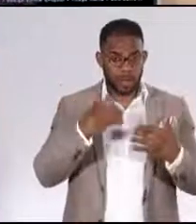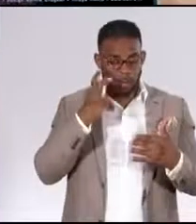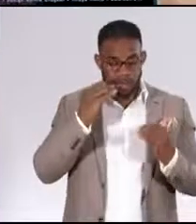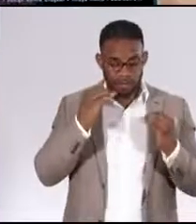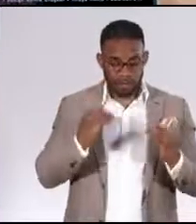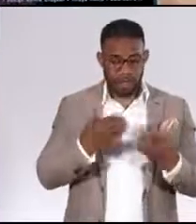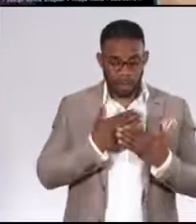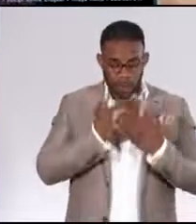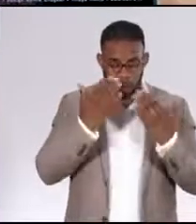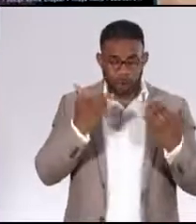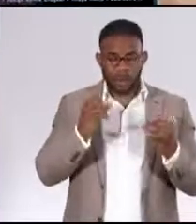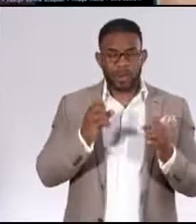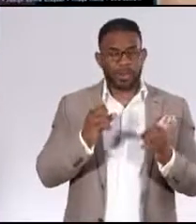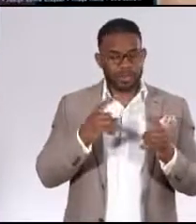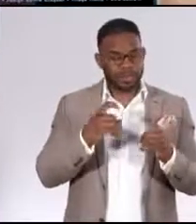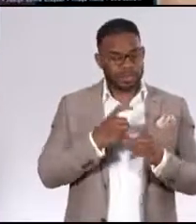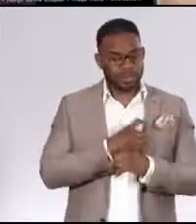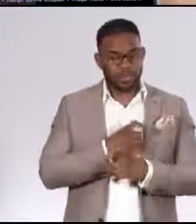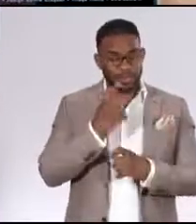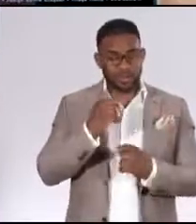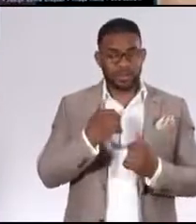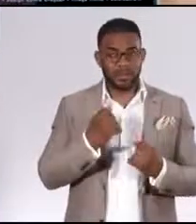so It's complicated for many to understand.